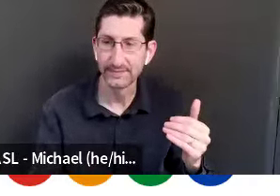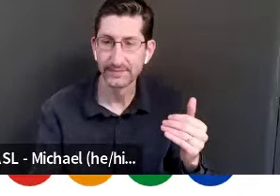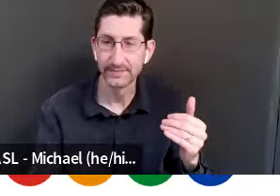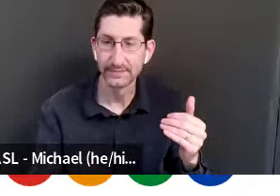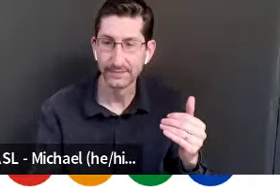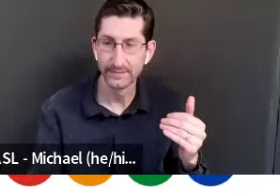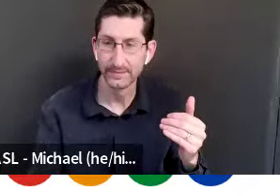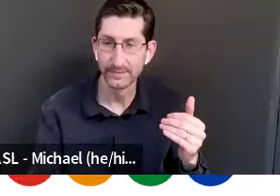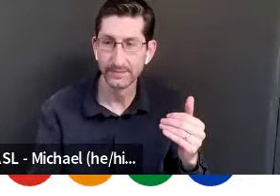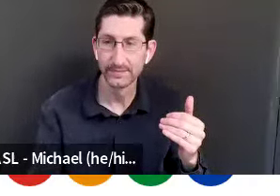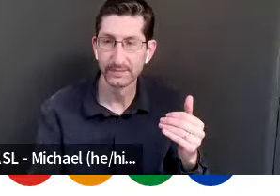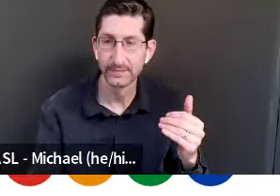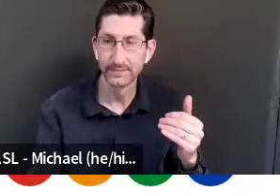LIKE. THANKS, JEN.